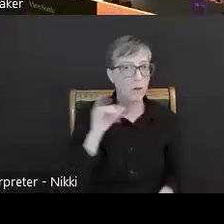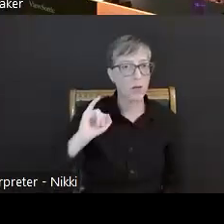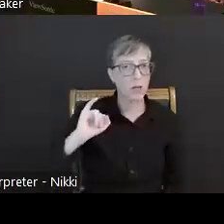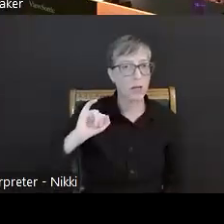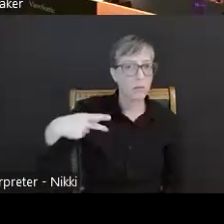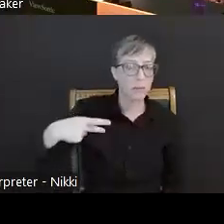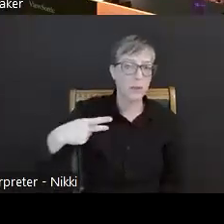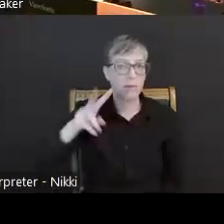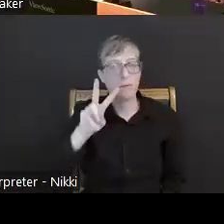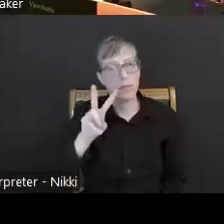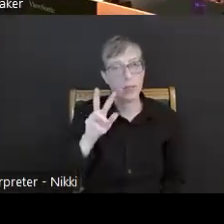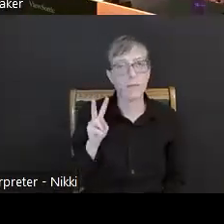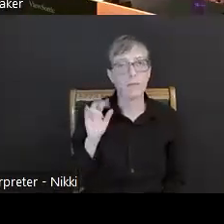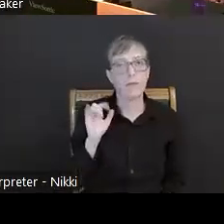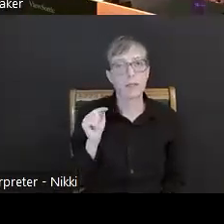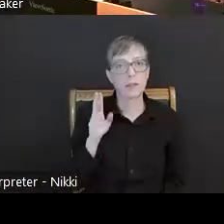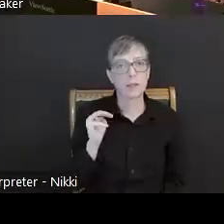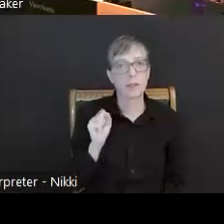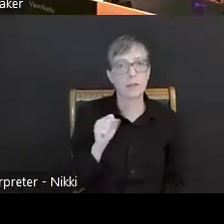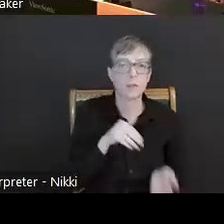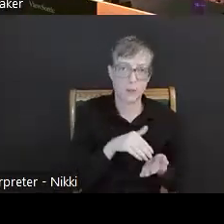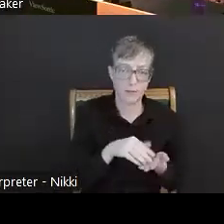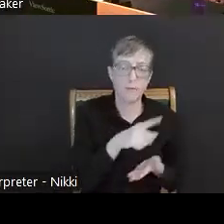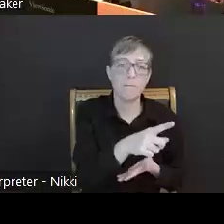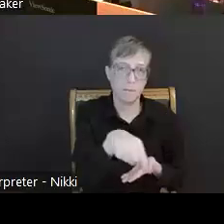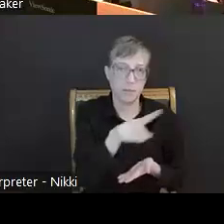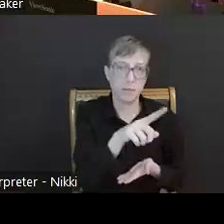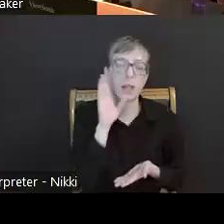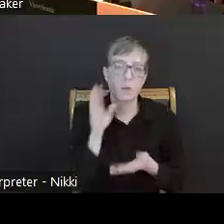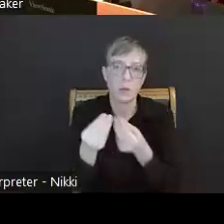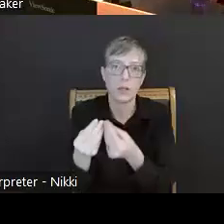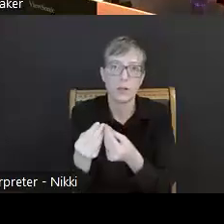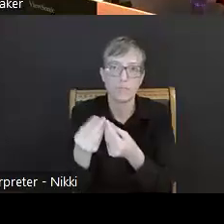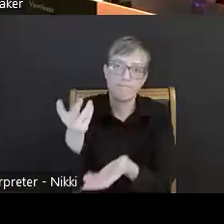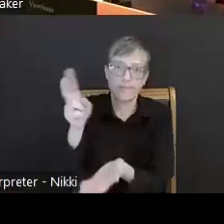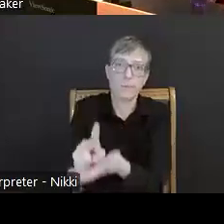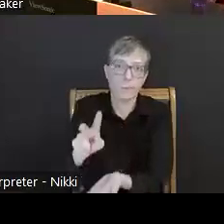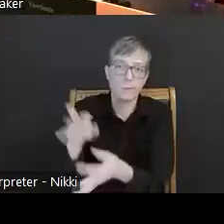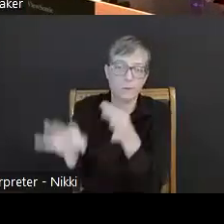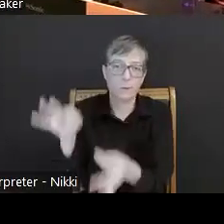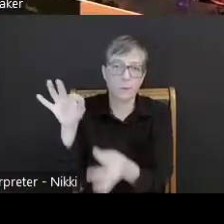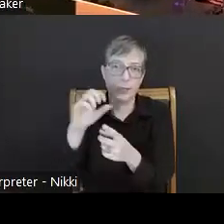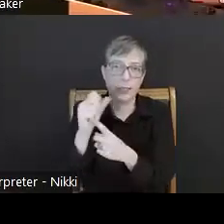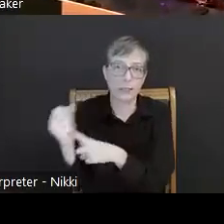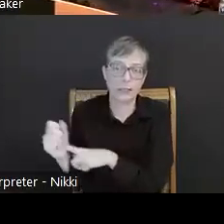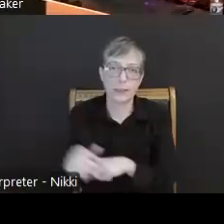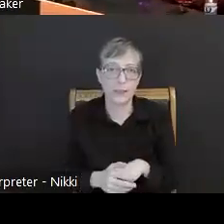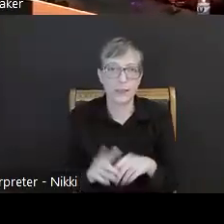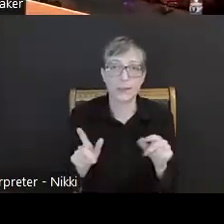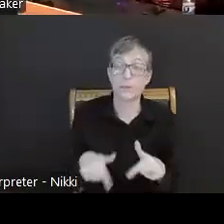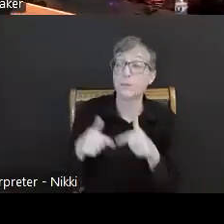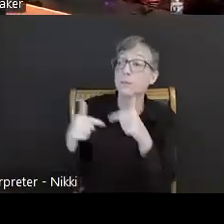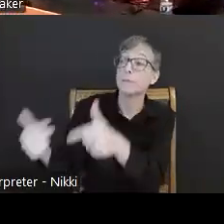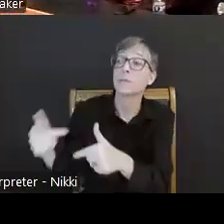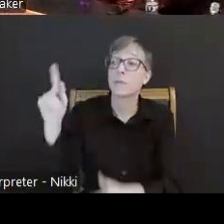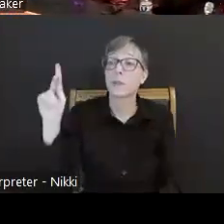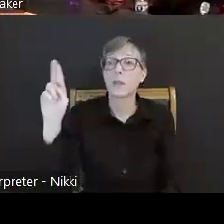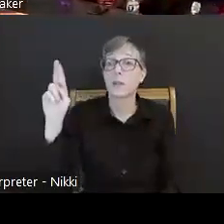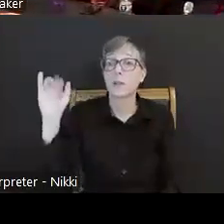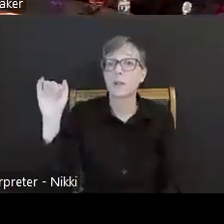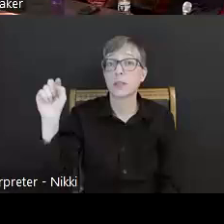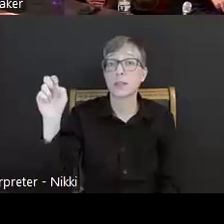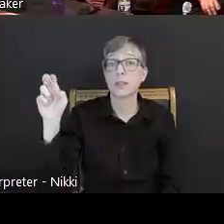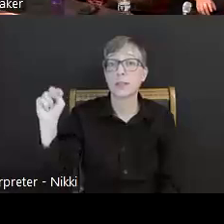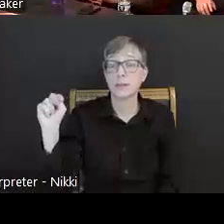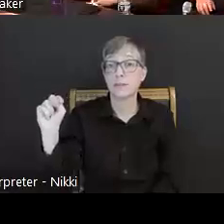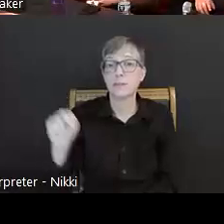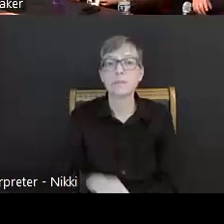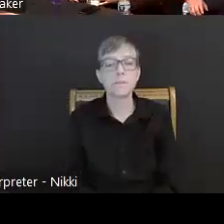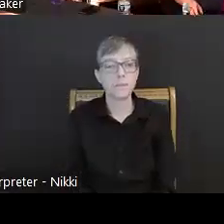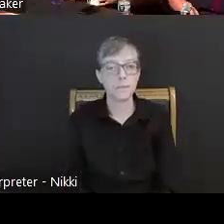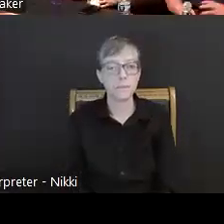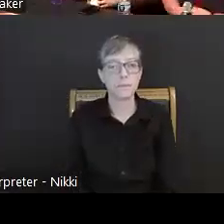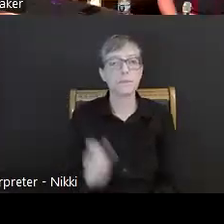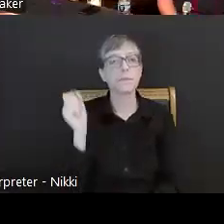cases to turn it over to Kristen all right thanks I'm back so um on this slide um maybe about a year